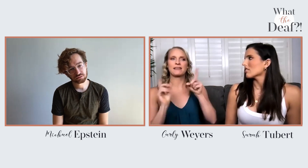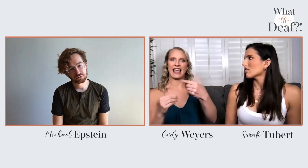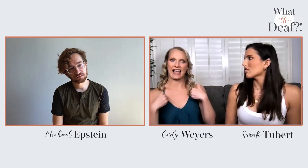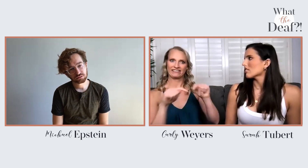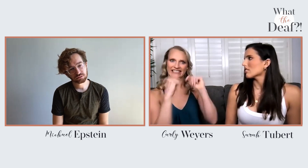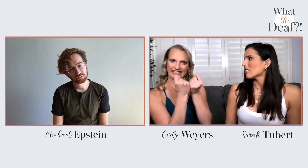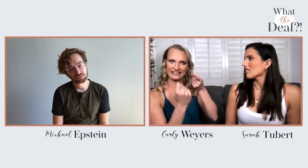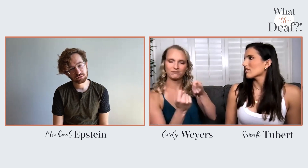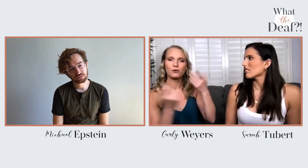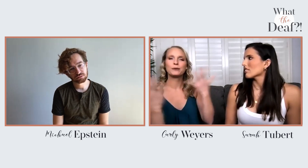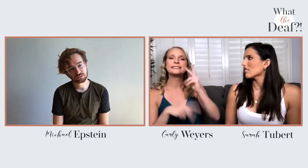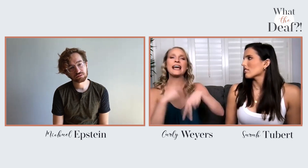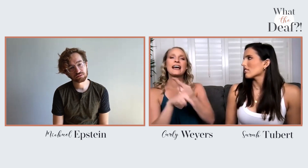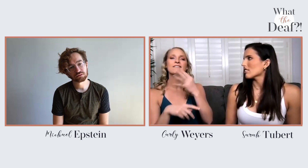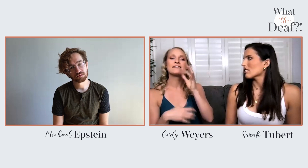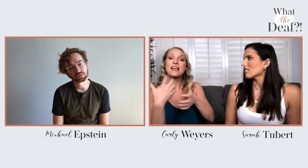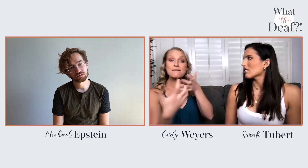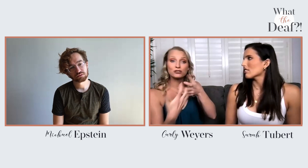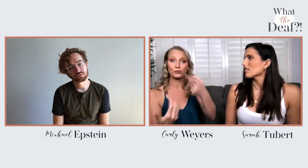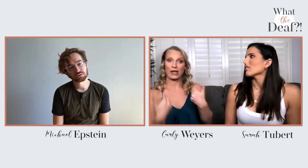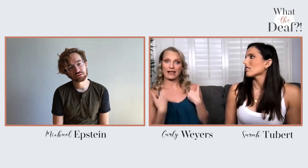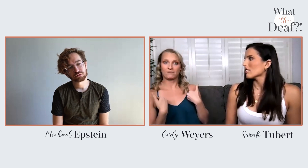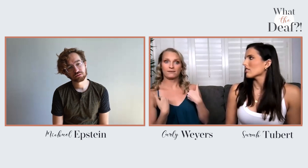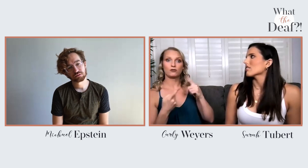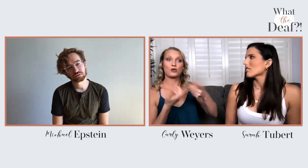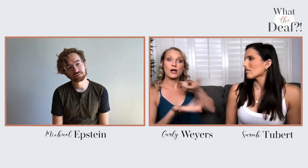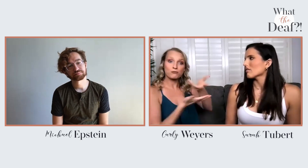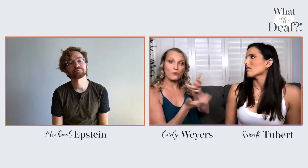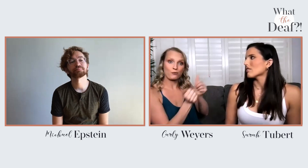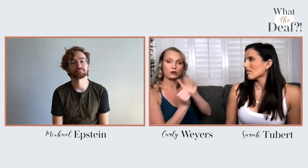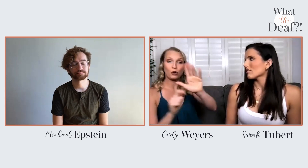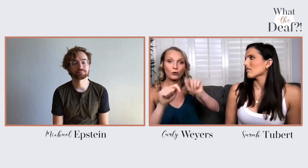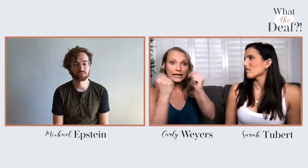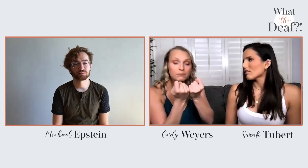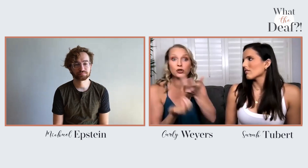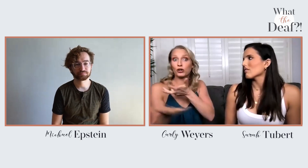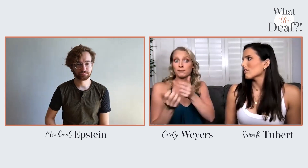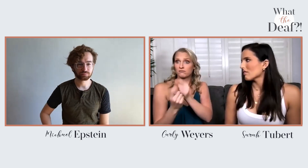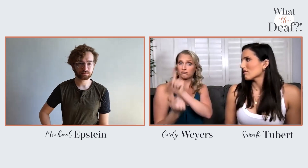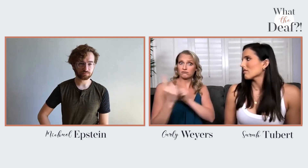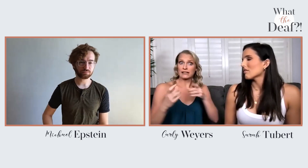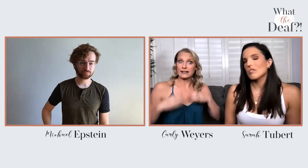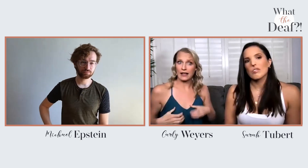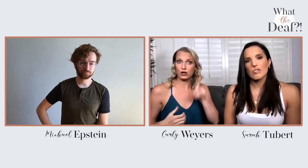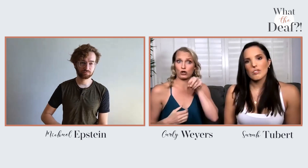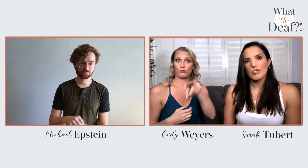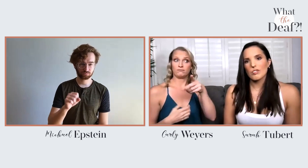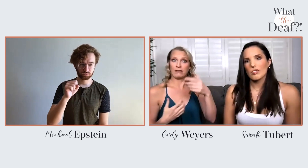You actually have a team, so what kind of accommodations do you have to communicate with your team and work with your clients one-on-one?